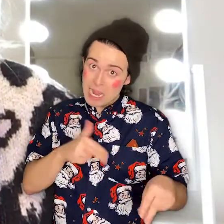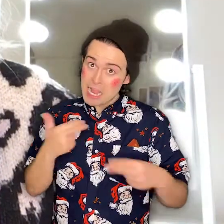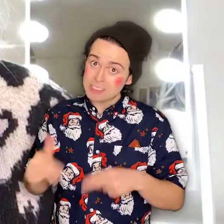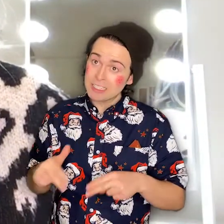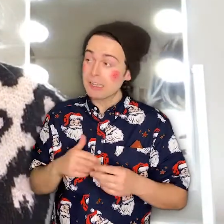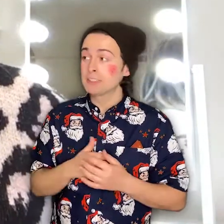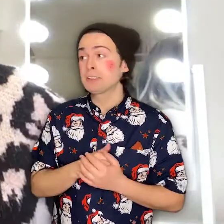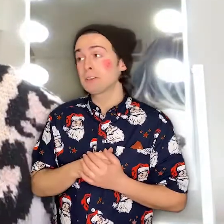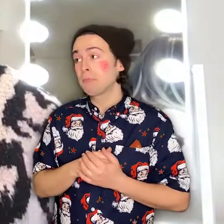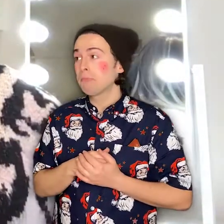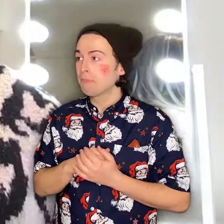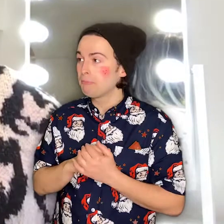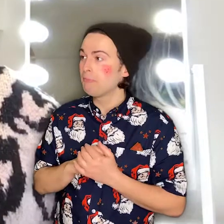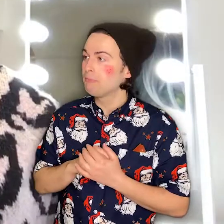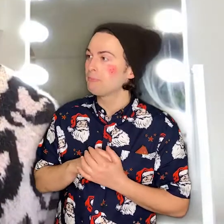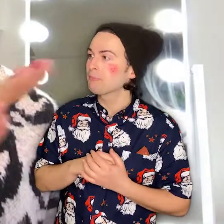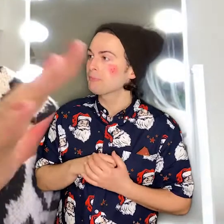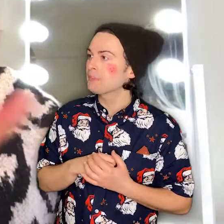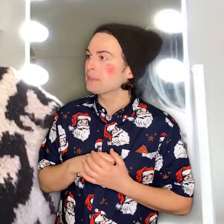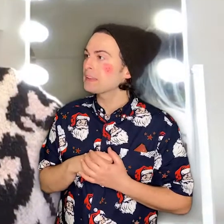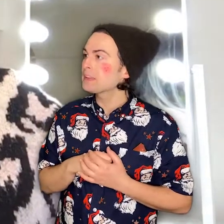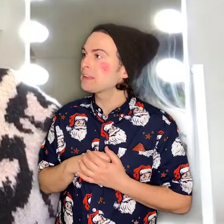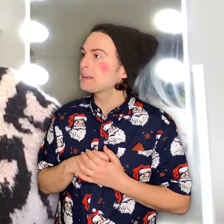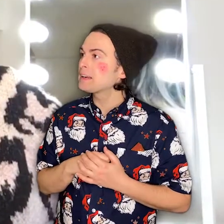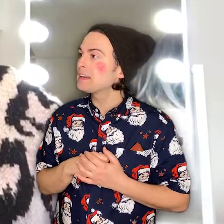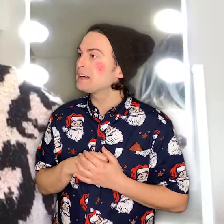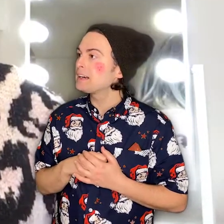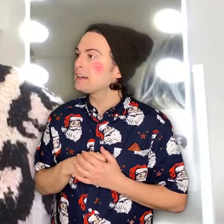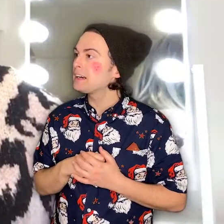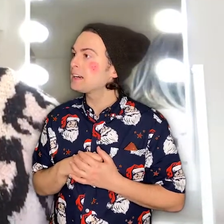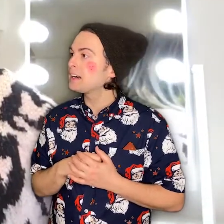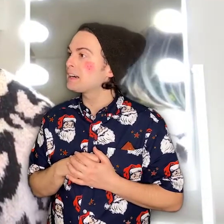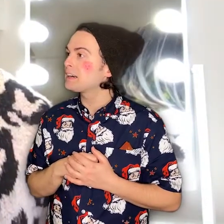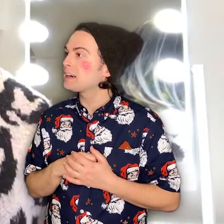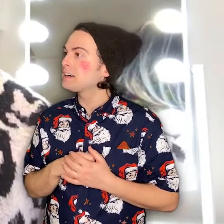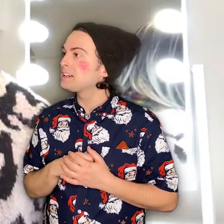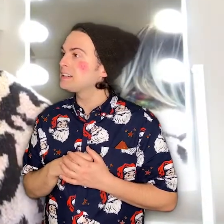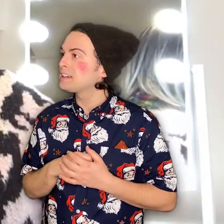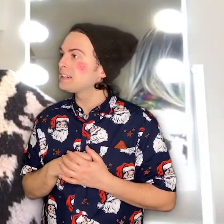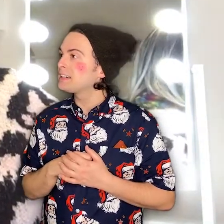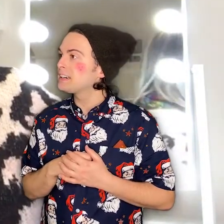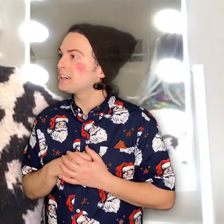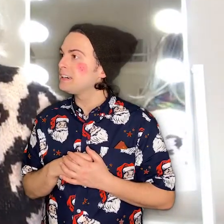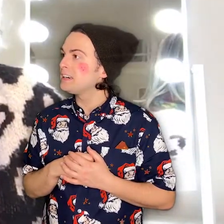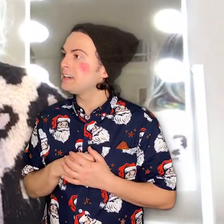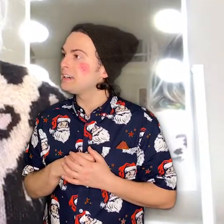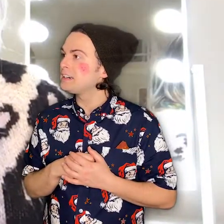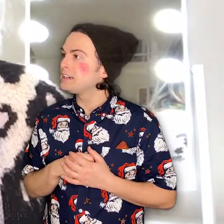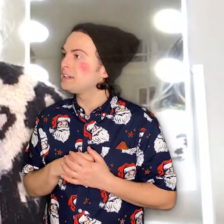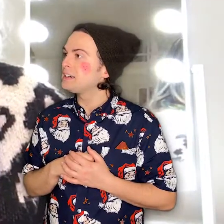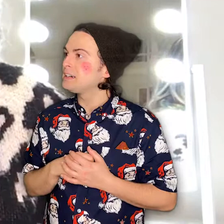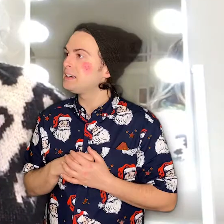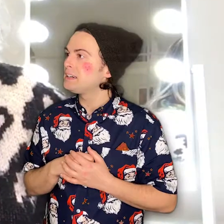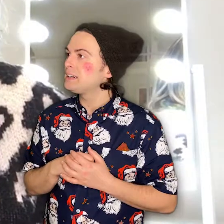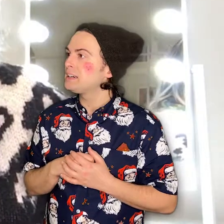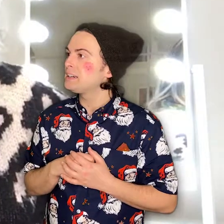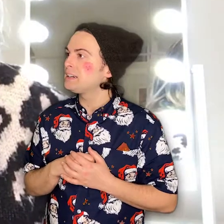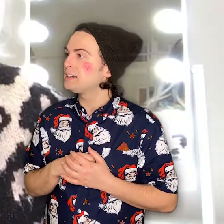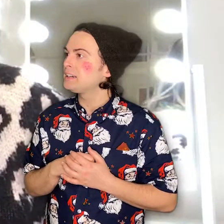we have here in Pantoland. Every month we all go out on a big rager and tear up the town. Whit a scream Margaret Knickersbig is, she